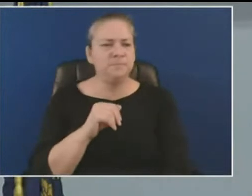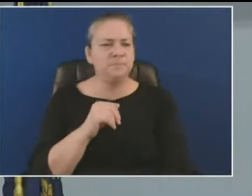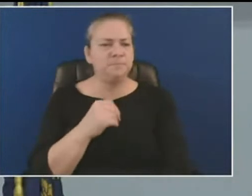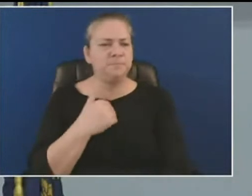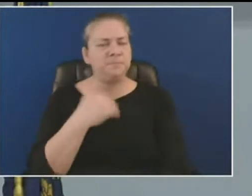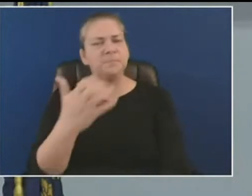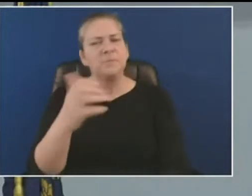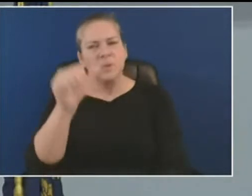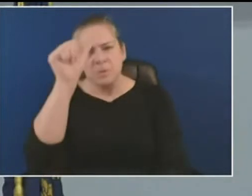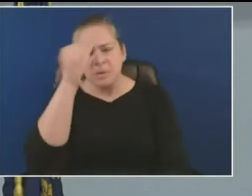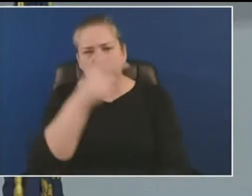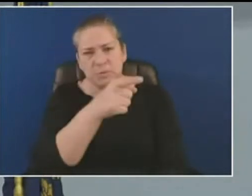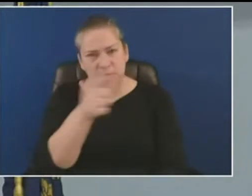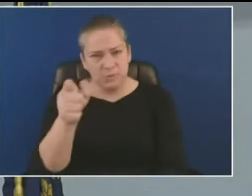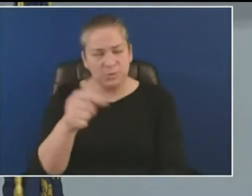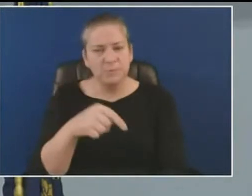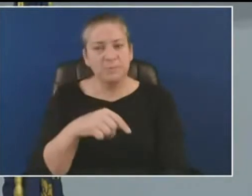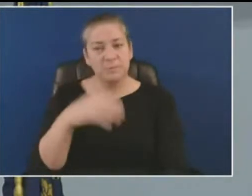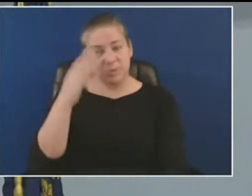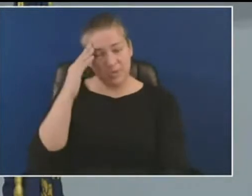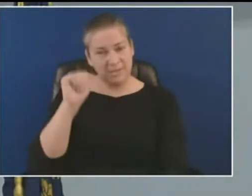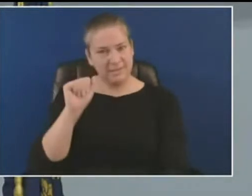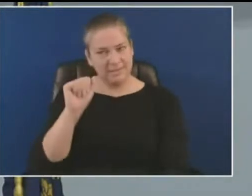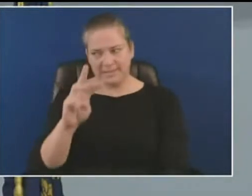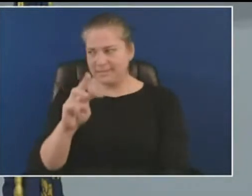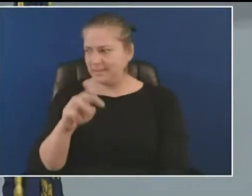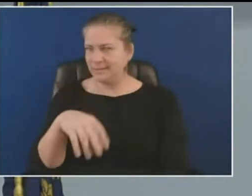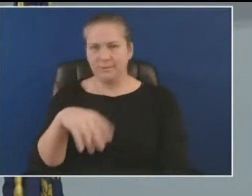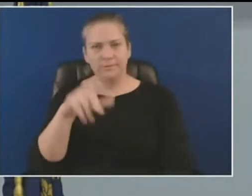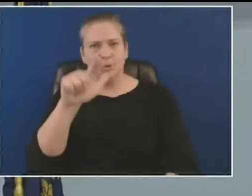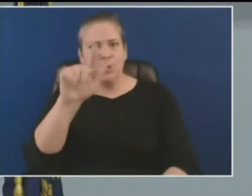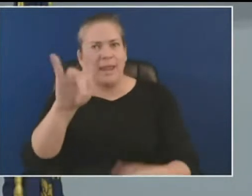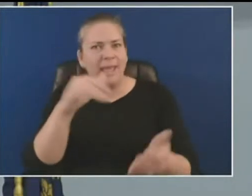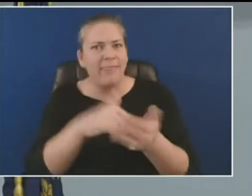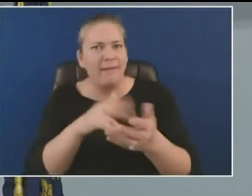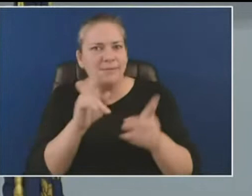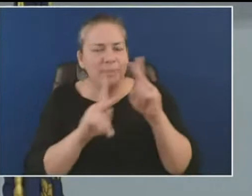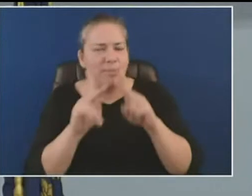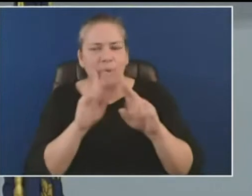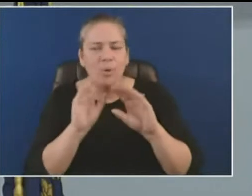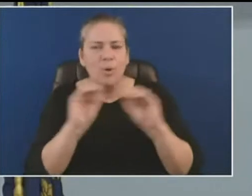the 16 or 28,000 people who won't have electricity tonight.